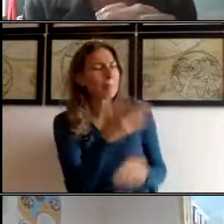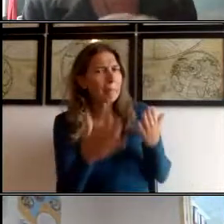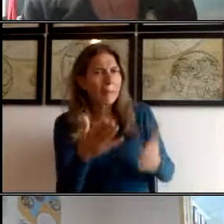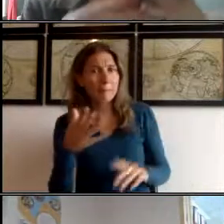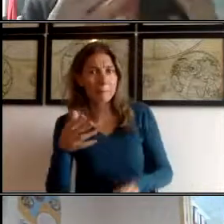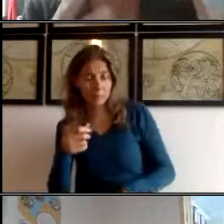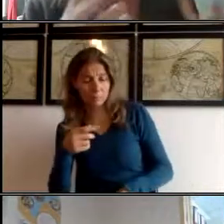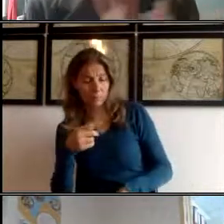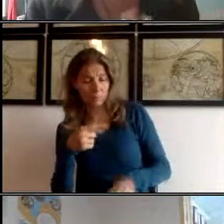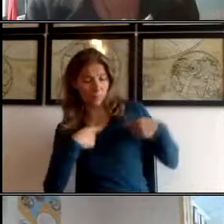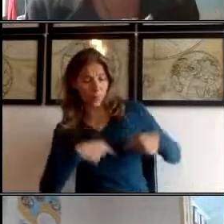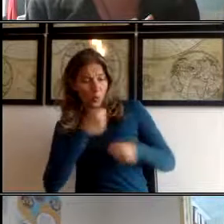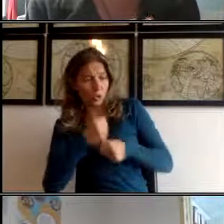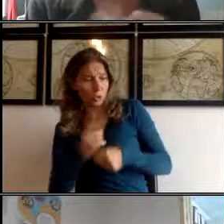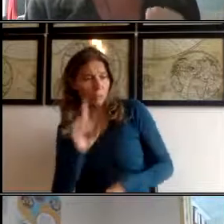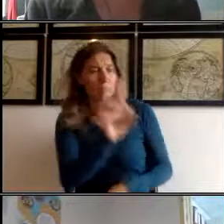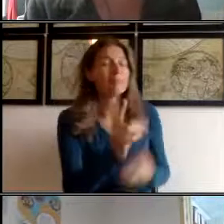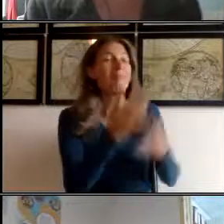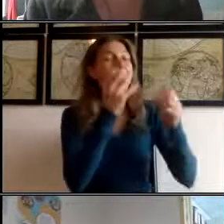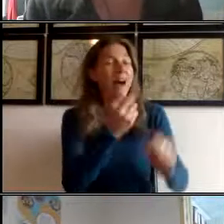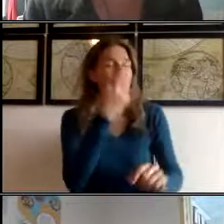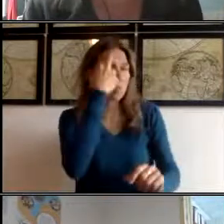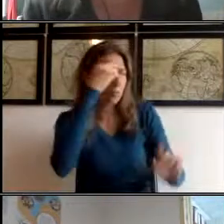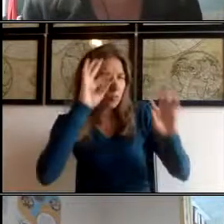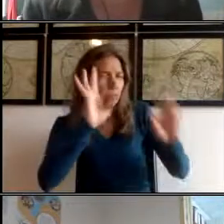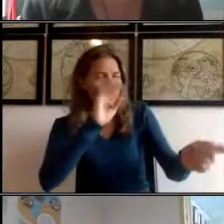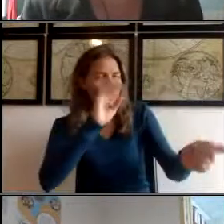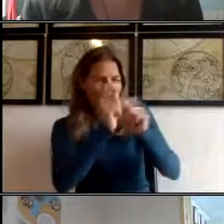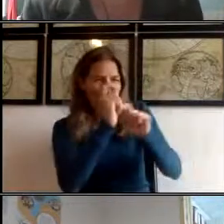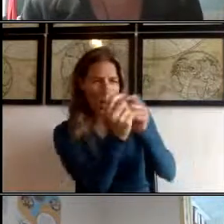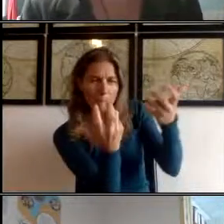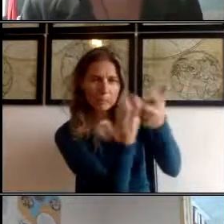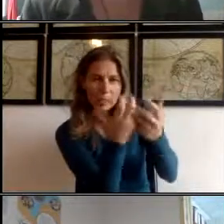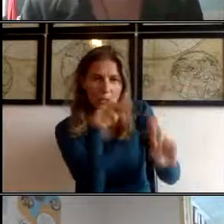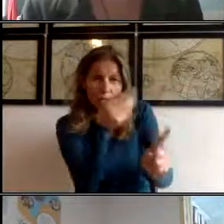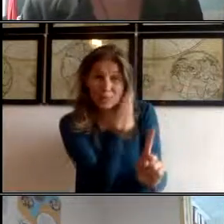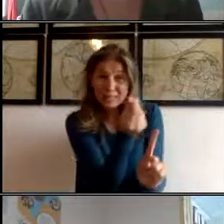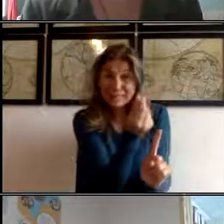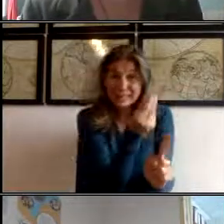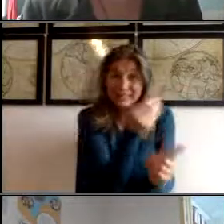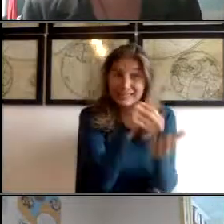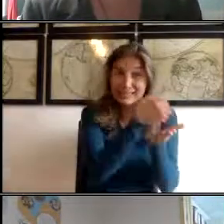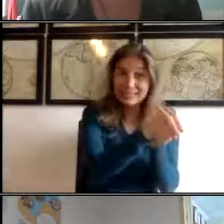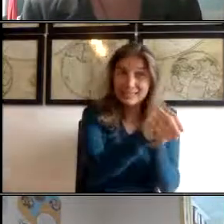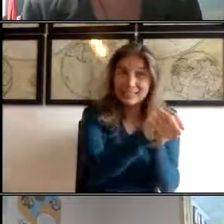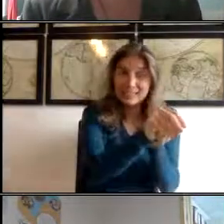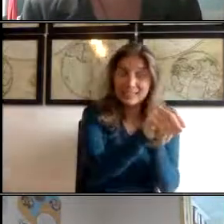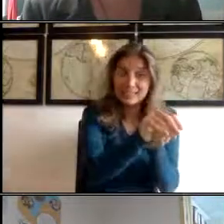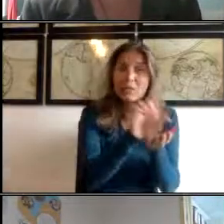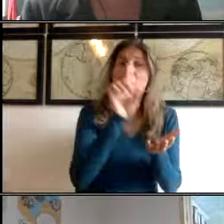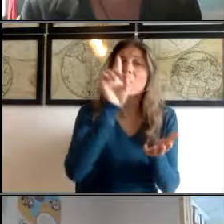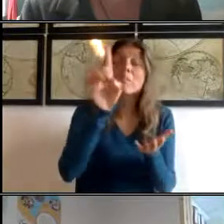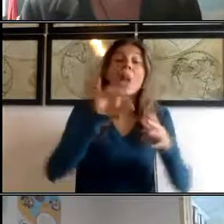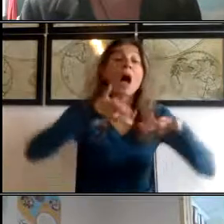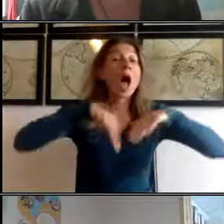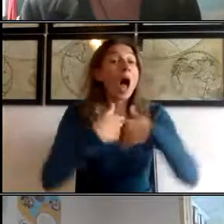This was a question first directed to Charlotte. Would anyone like to come in with the solutions